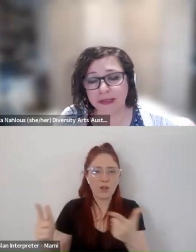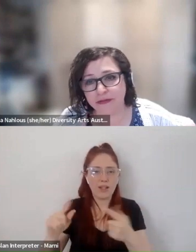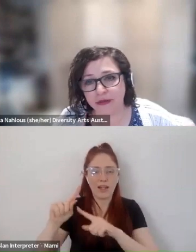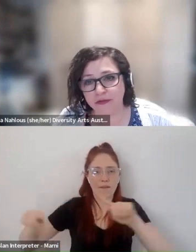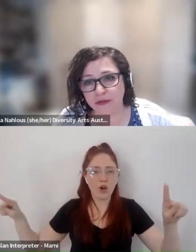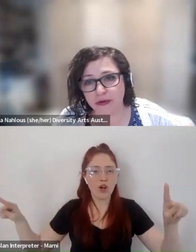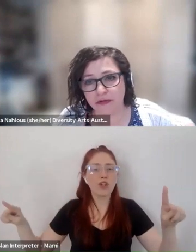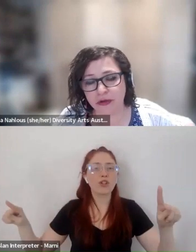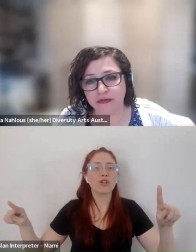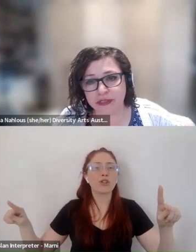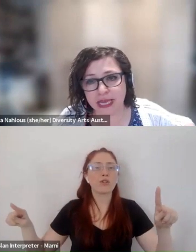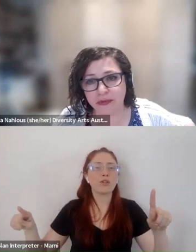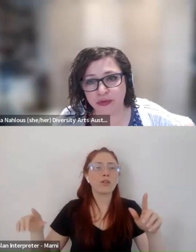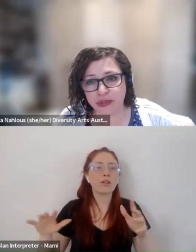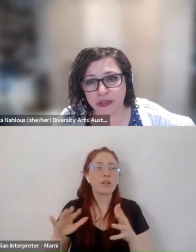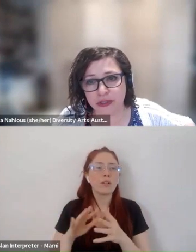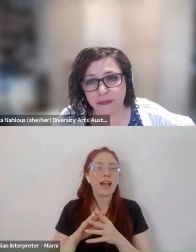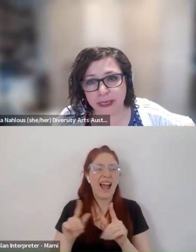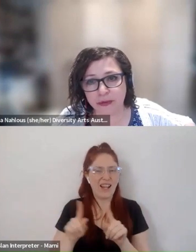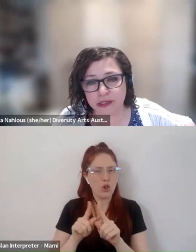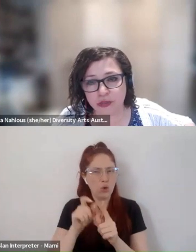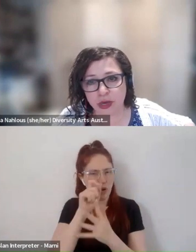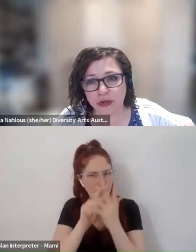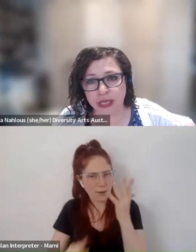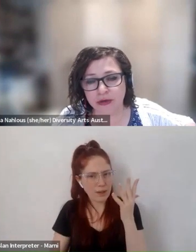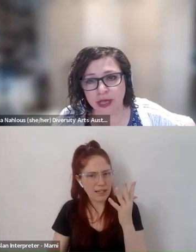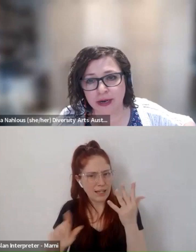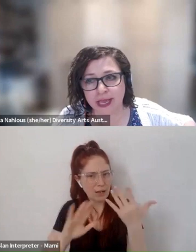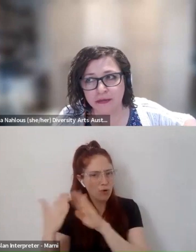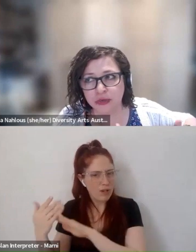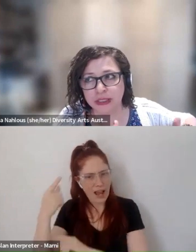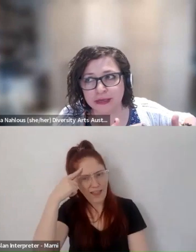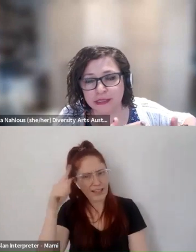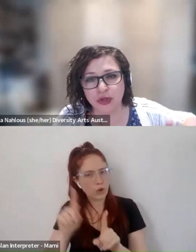believe of of disabled people as well. And really, there's a lot